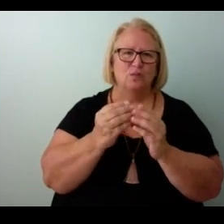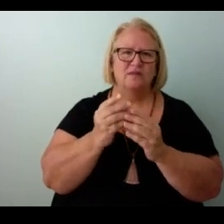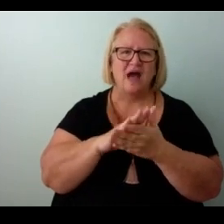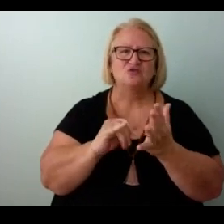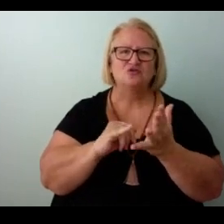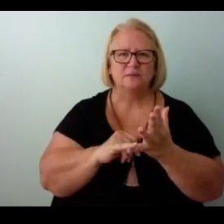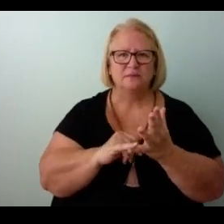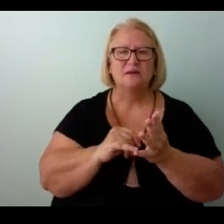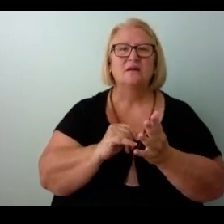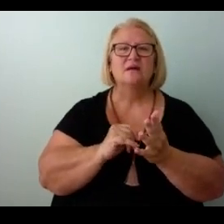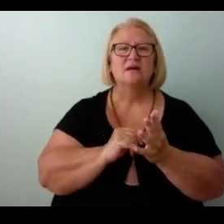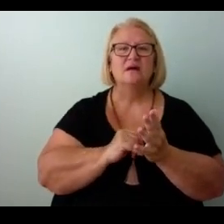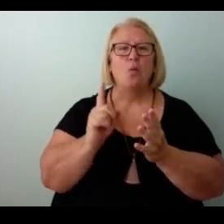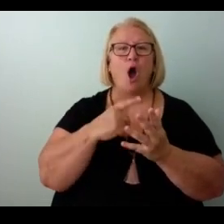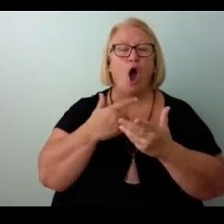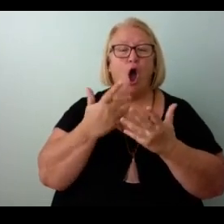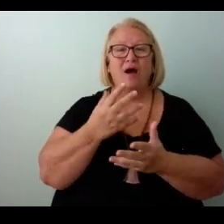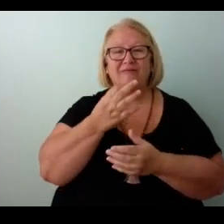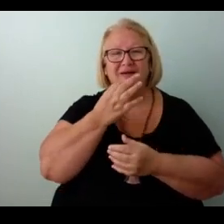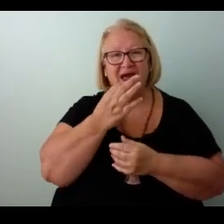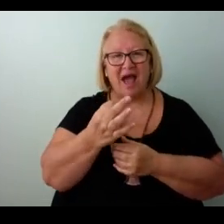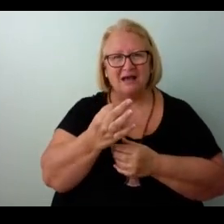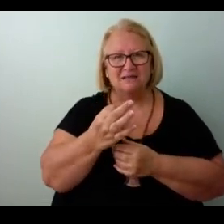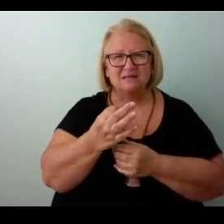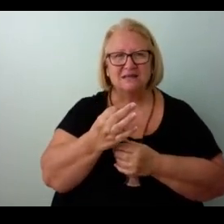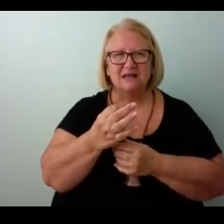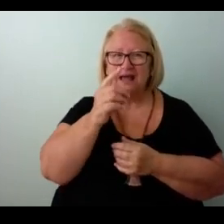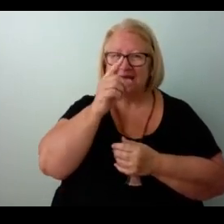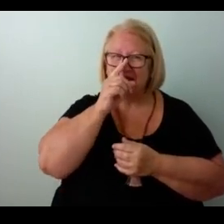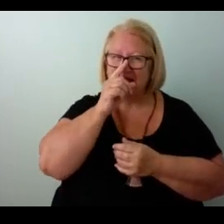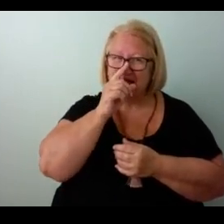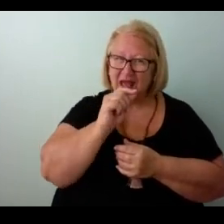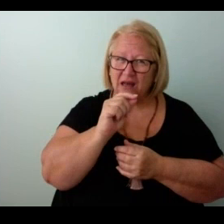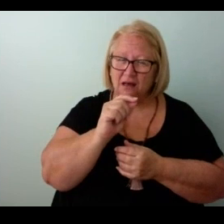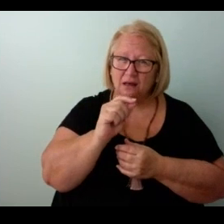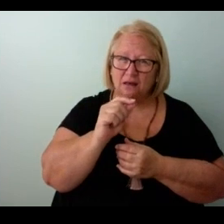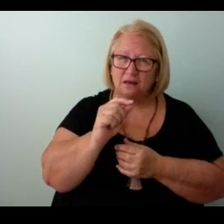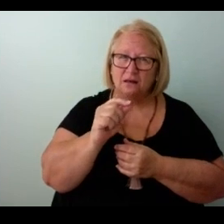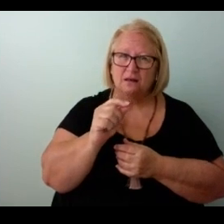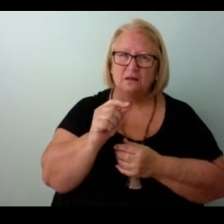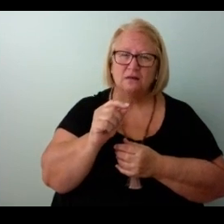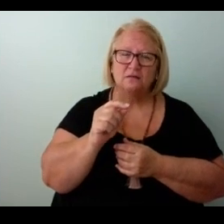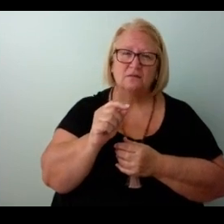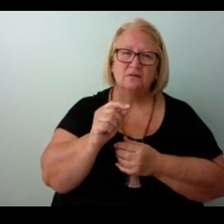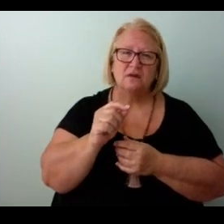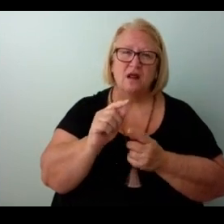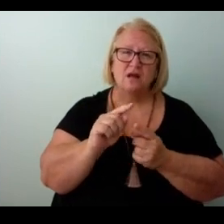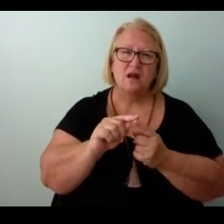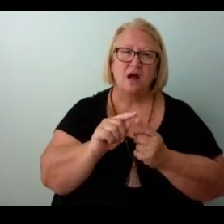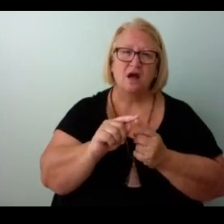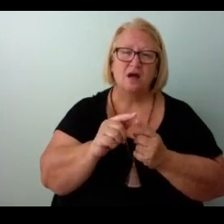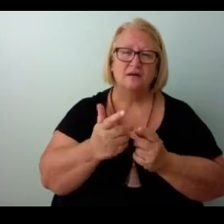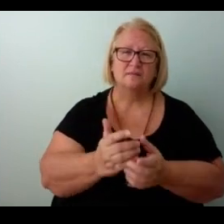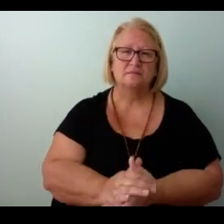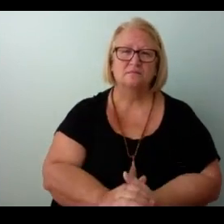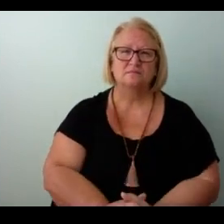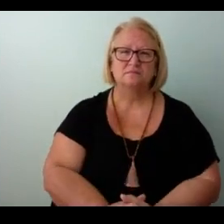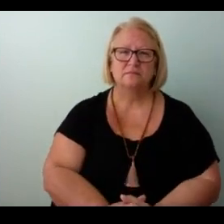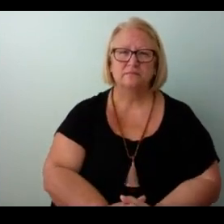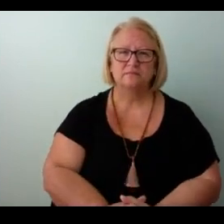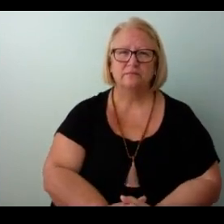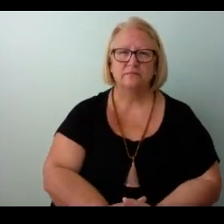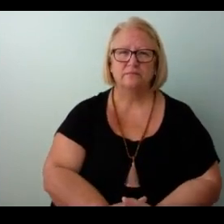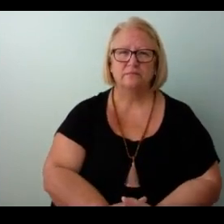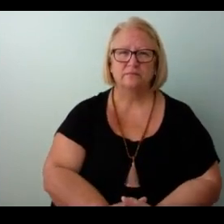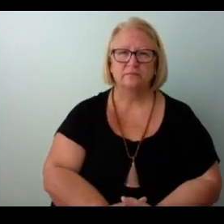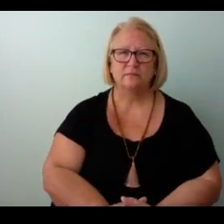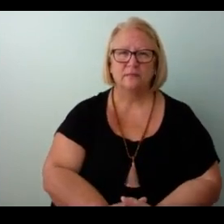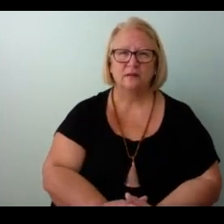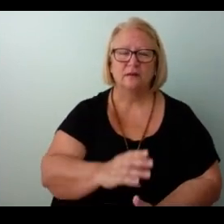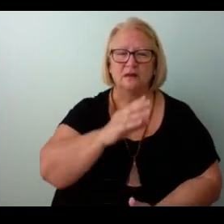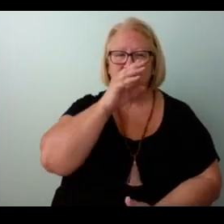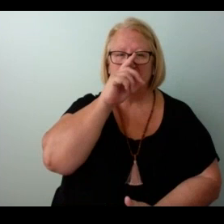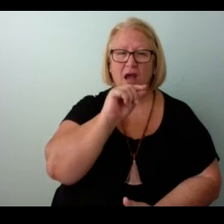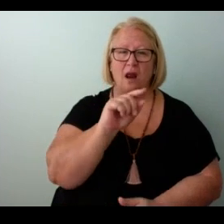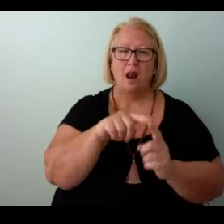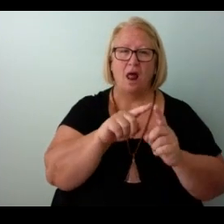What I often ask for is can we put the arrears on the end of the loan and extend the loan,